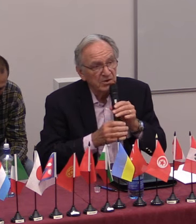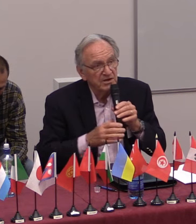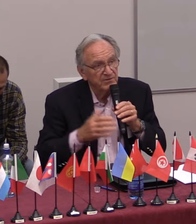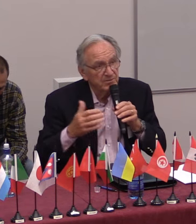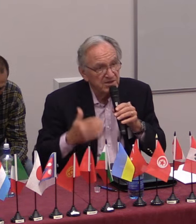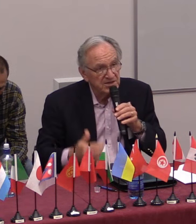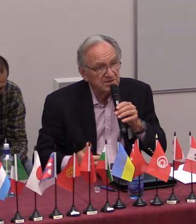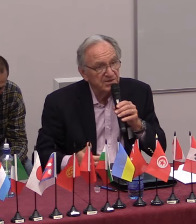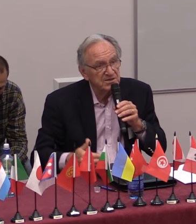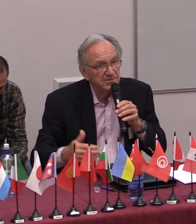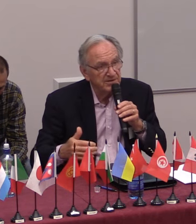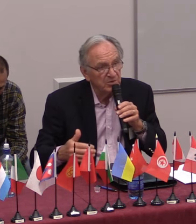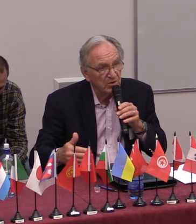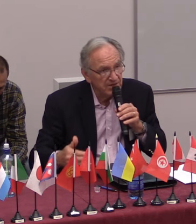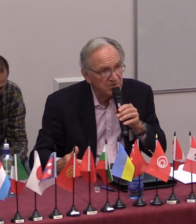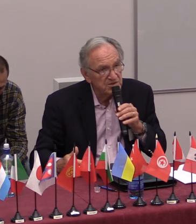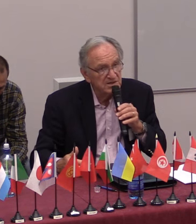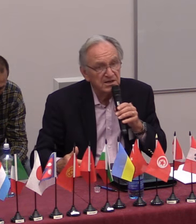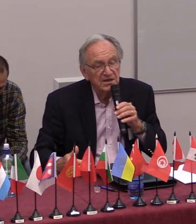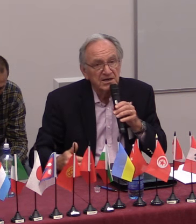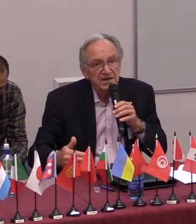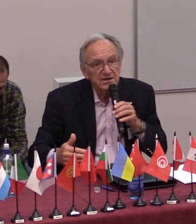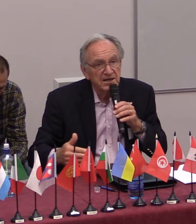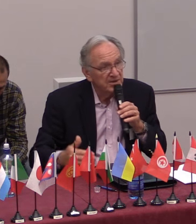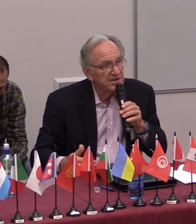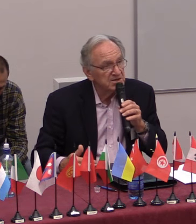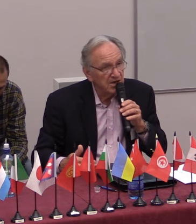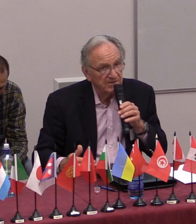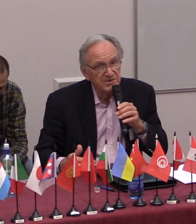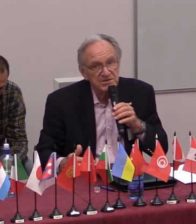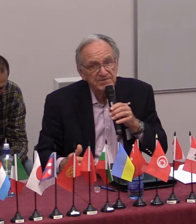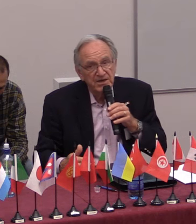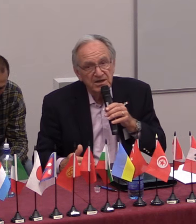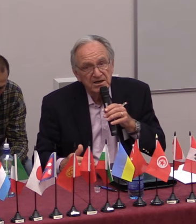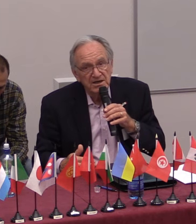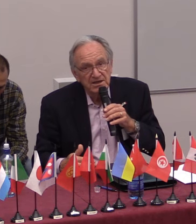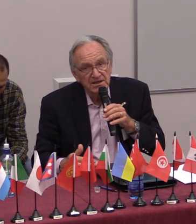we're looking for participants and people who are interested in coming to this conference